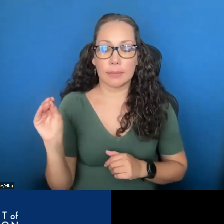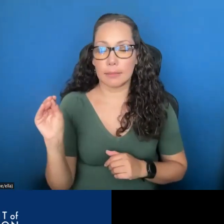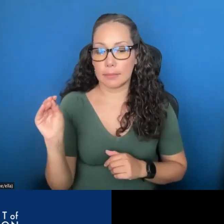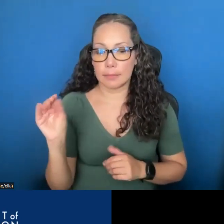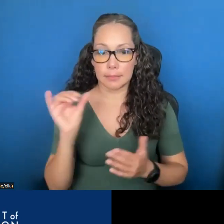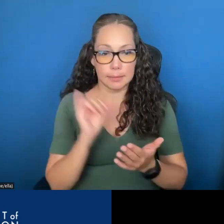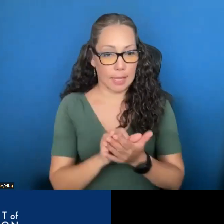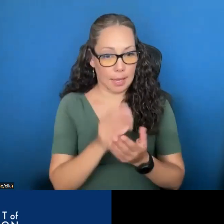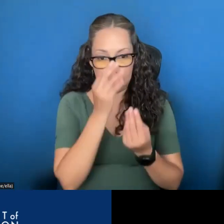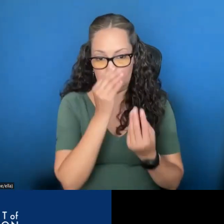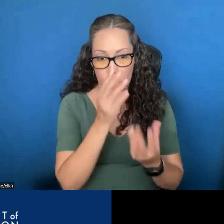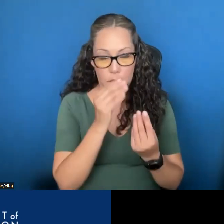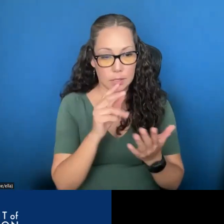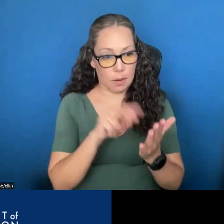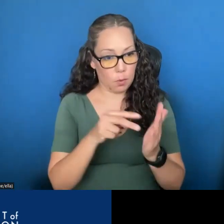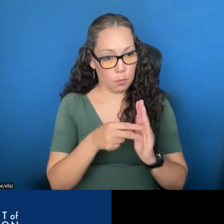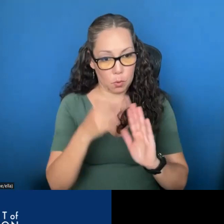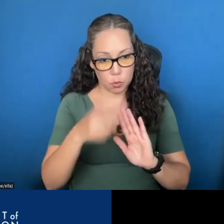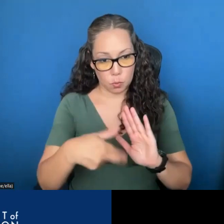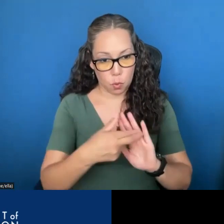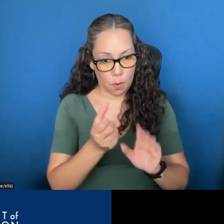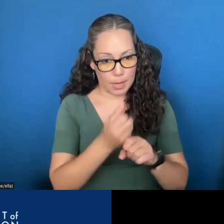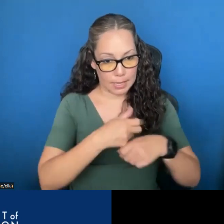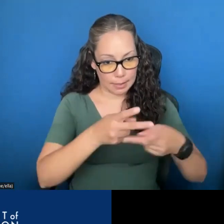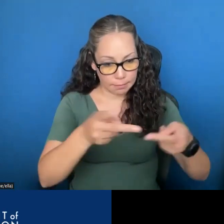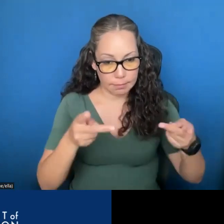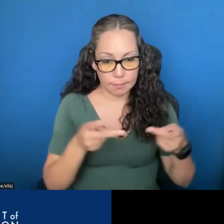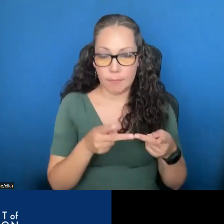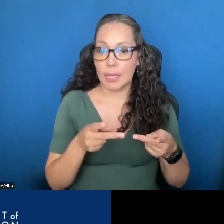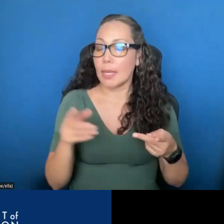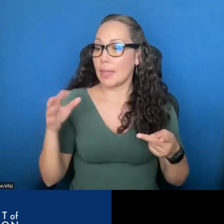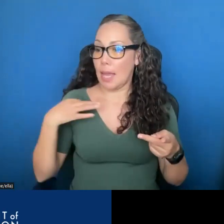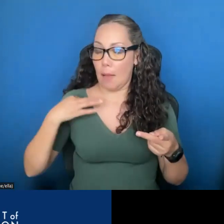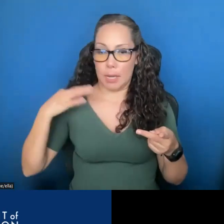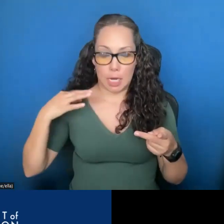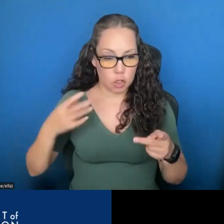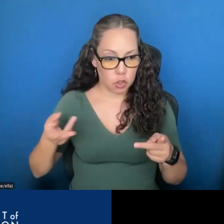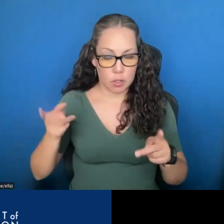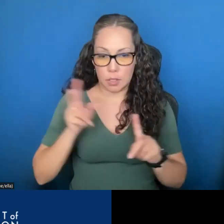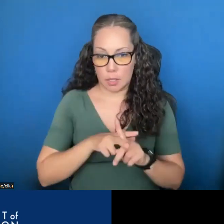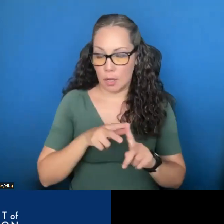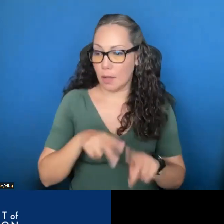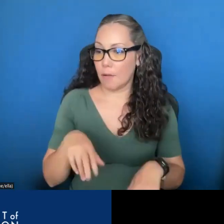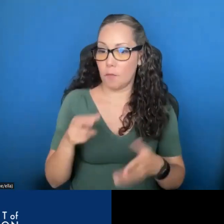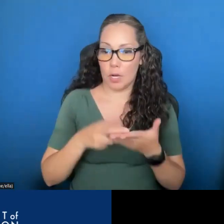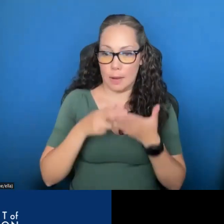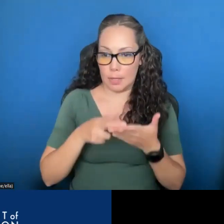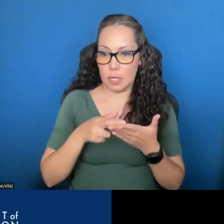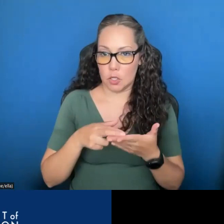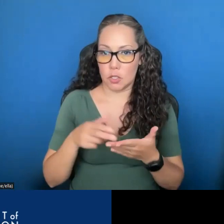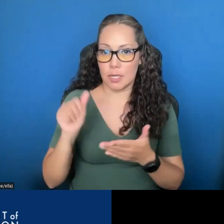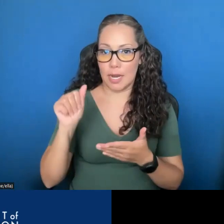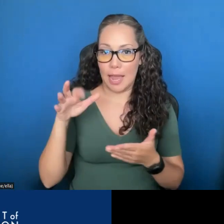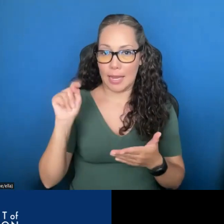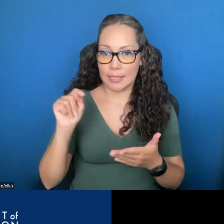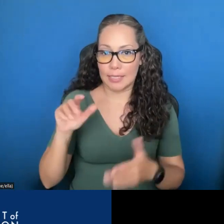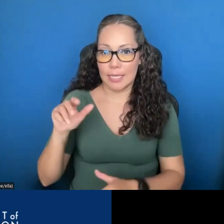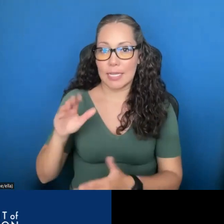of proposed rulle making clarifies the application of The Rehabilitation Act Section 504 and several